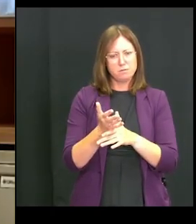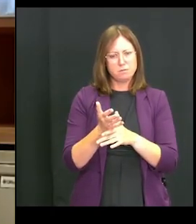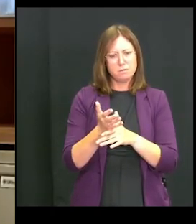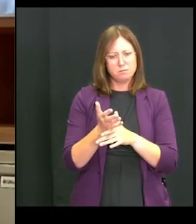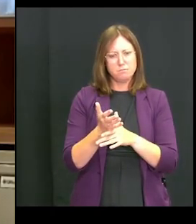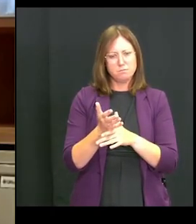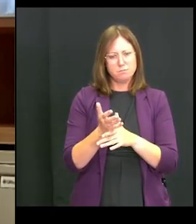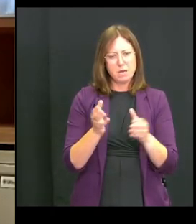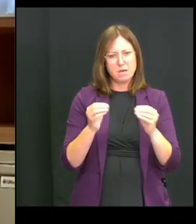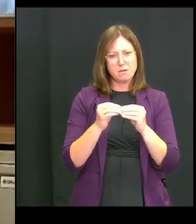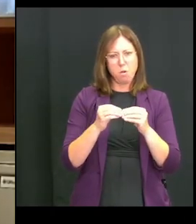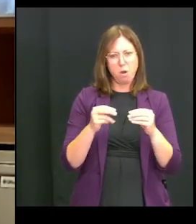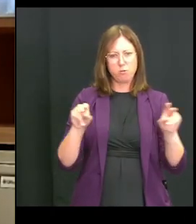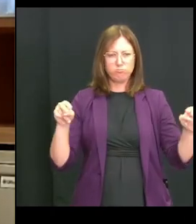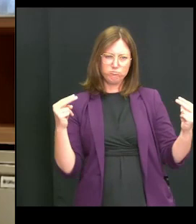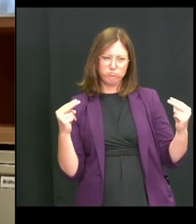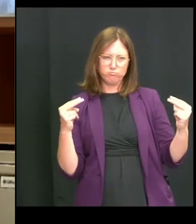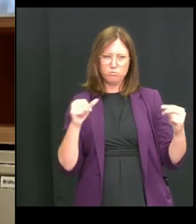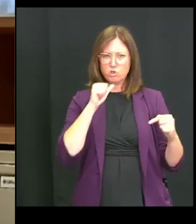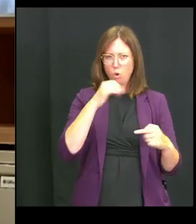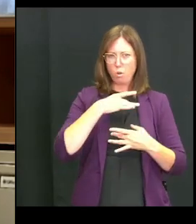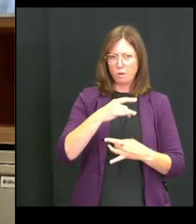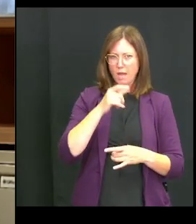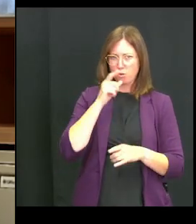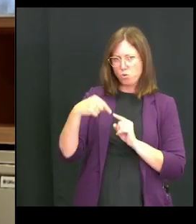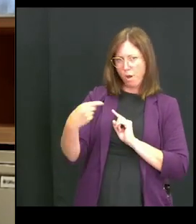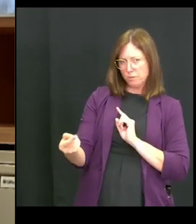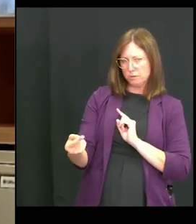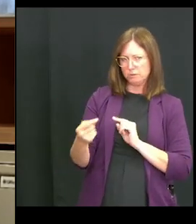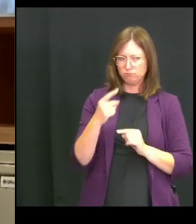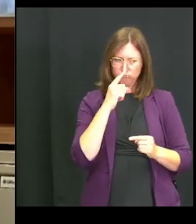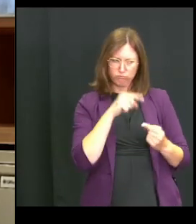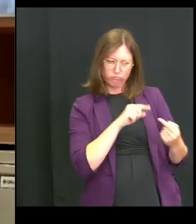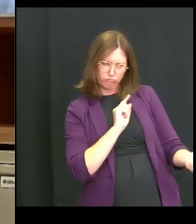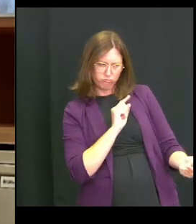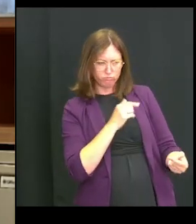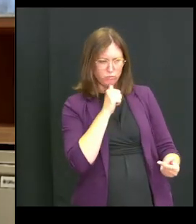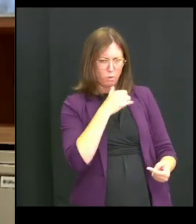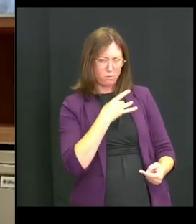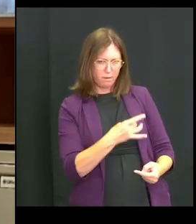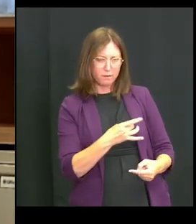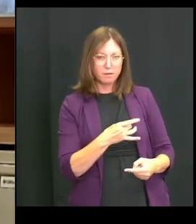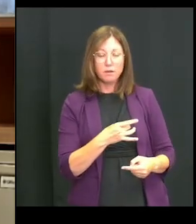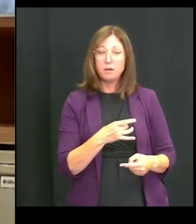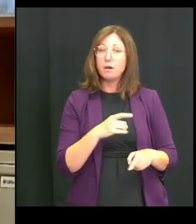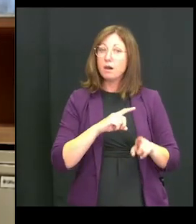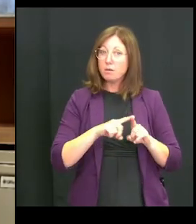increasingly dislike your political opponents. But that doesn't necessarily mean Canadians are becoming more extreme,